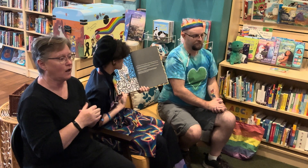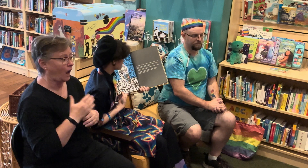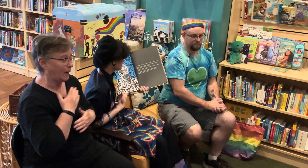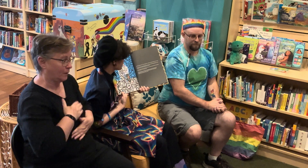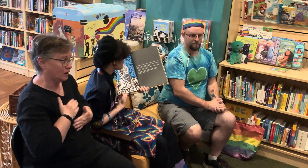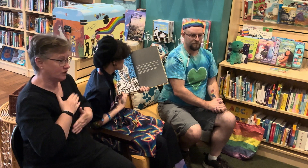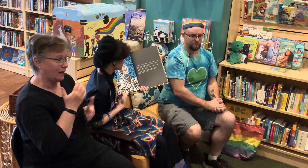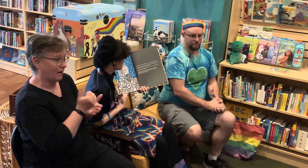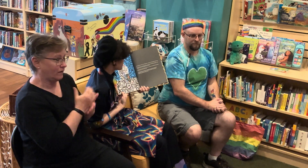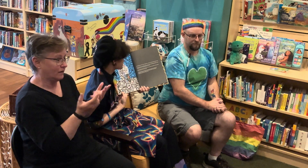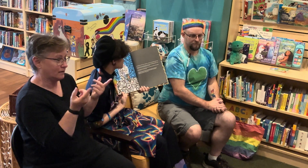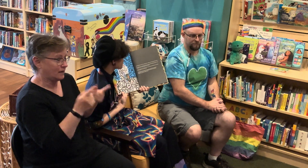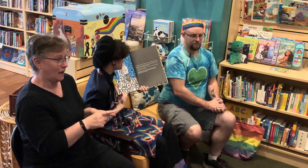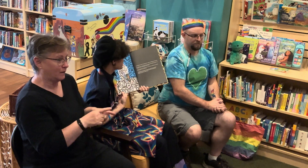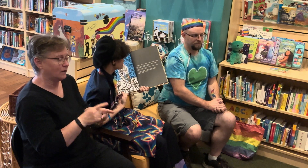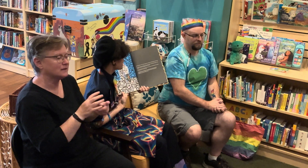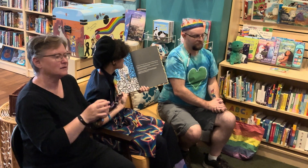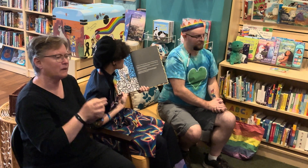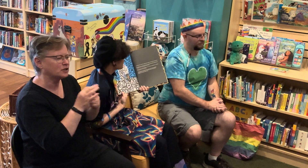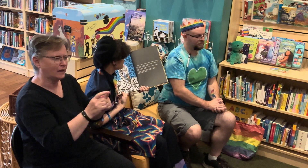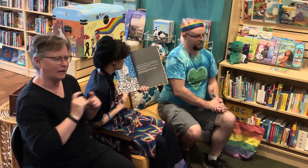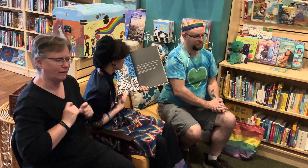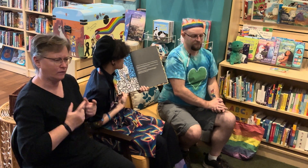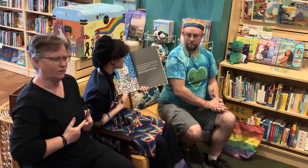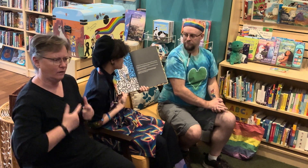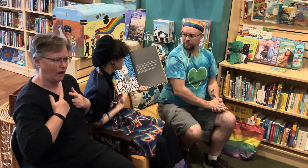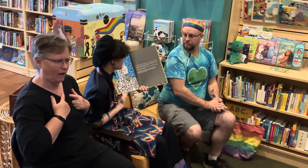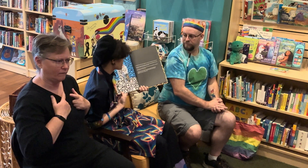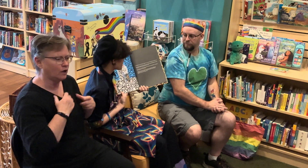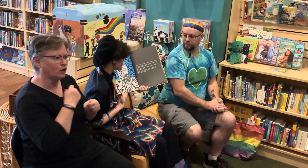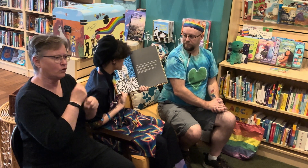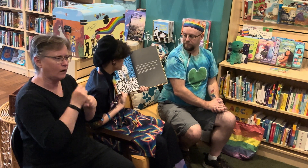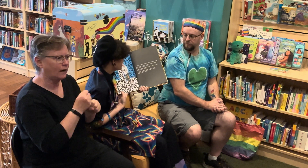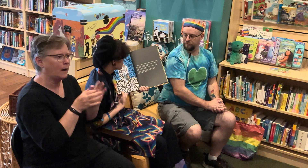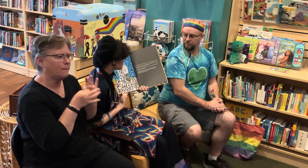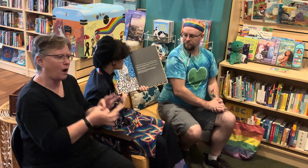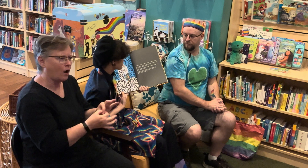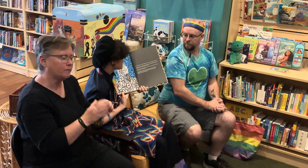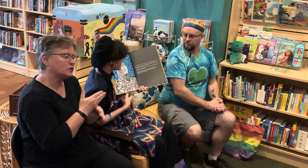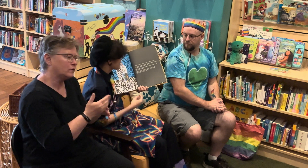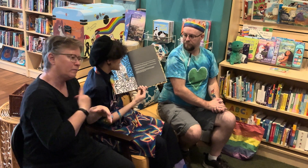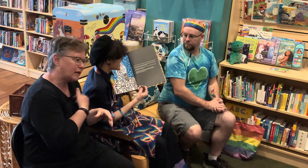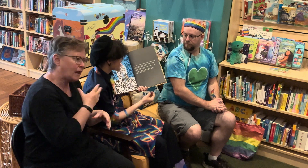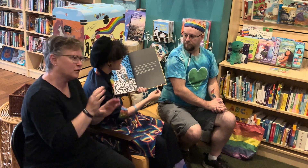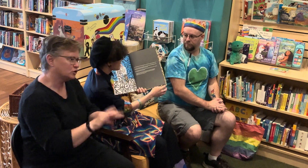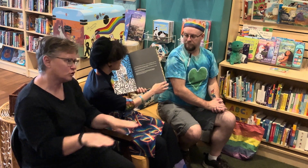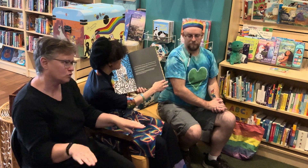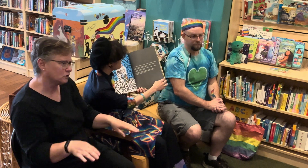of life I was given that has created a silent bond between me and children. Children can sense this thing in